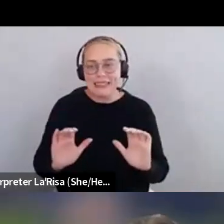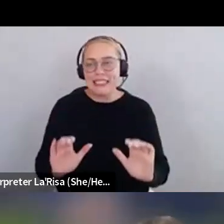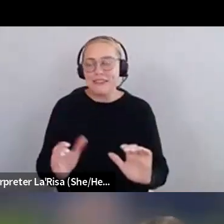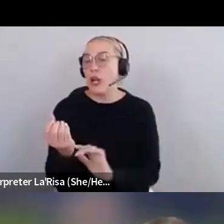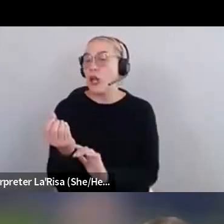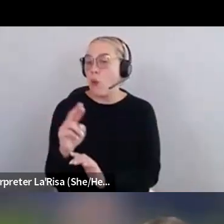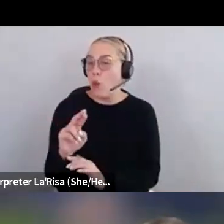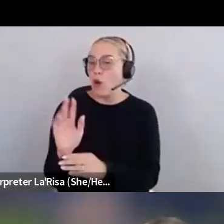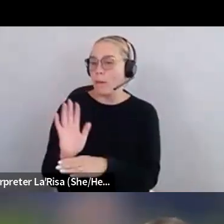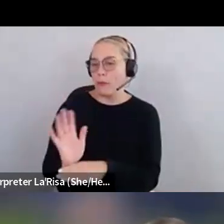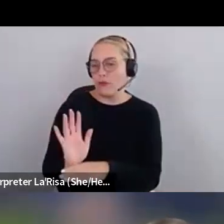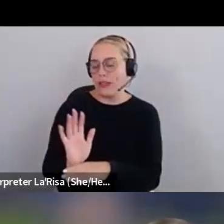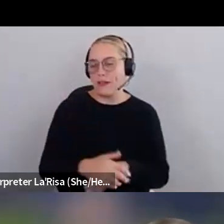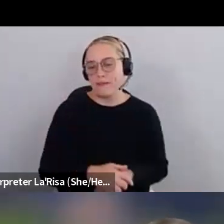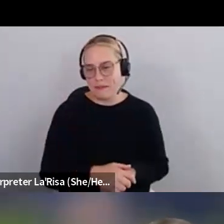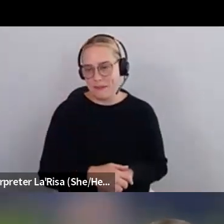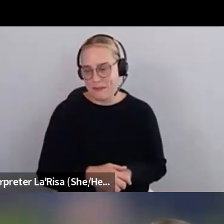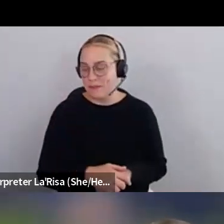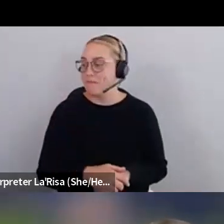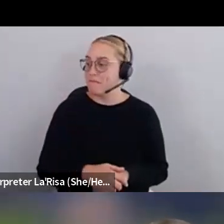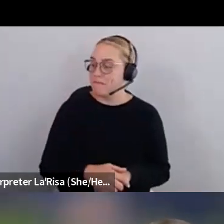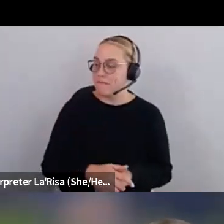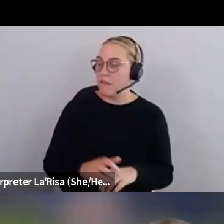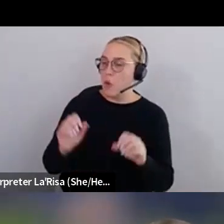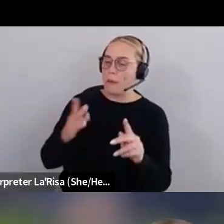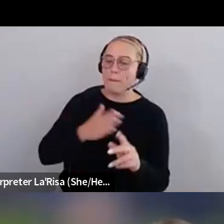you could share your name, pronouns, where you are from and your favorite